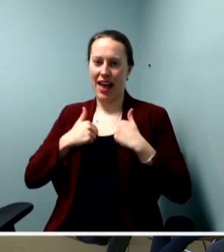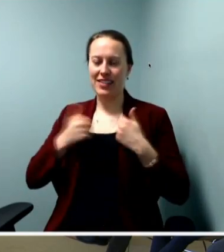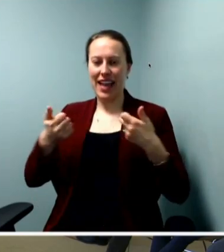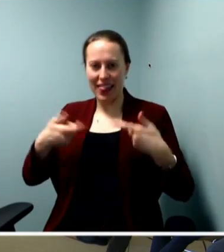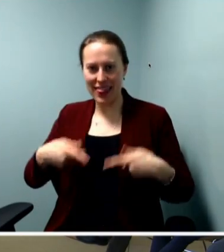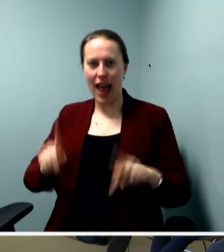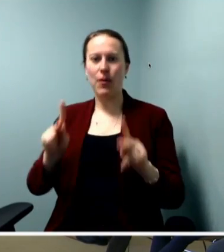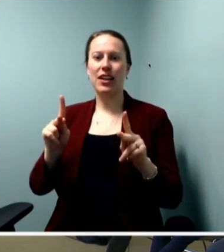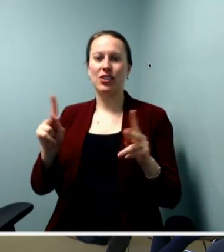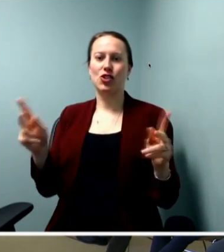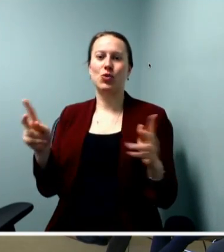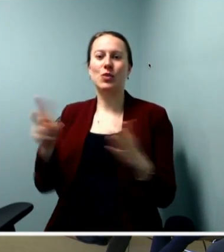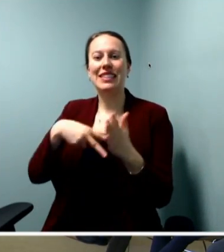It was-- just thank you.